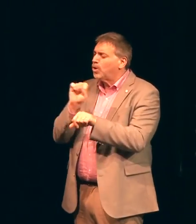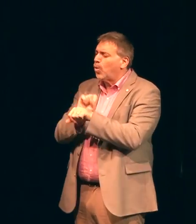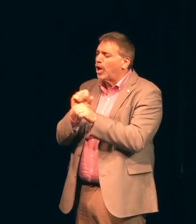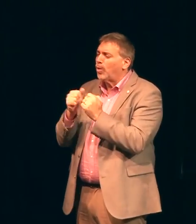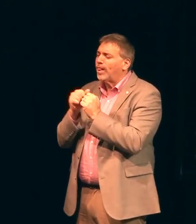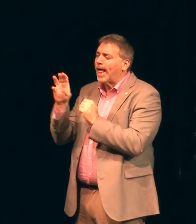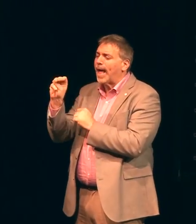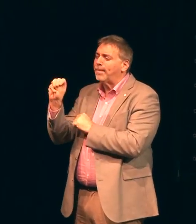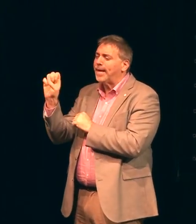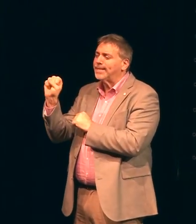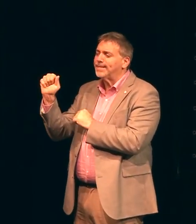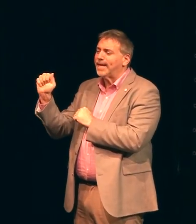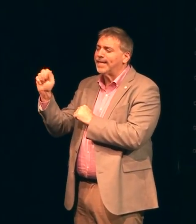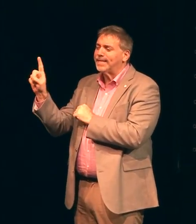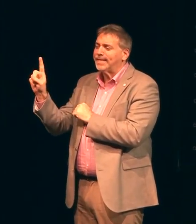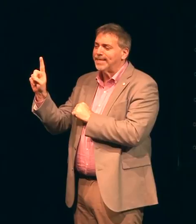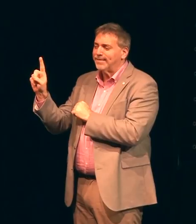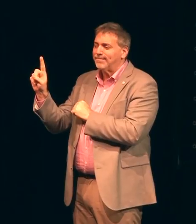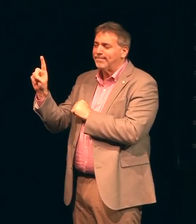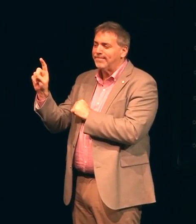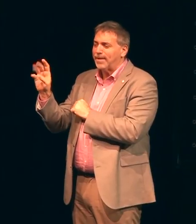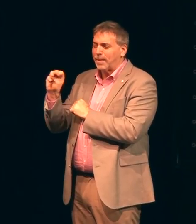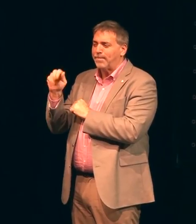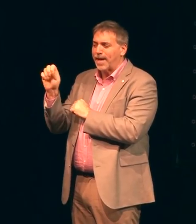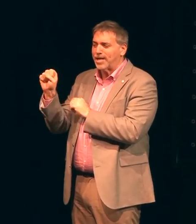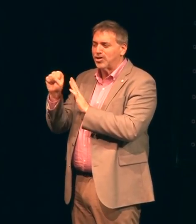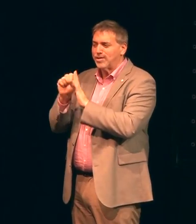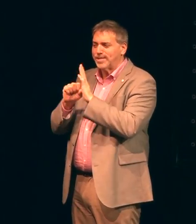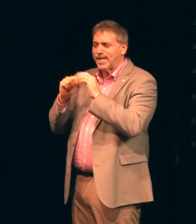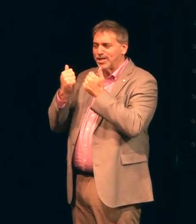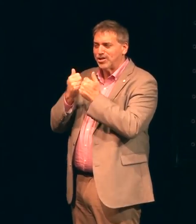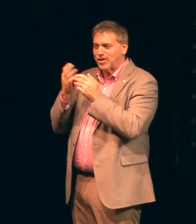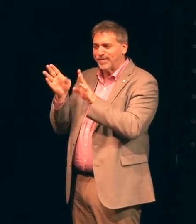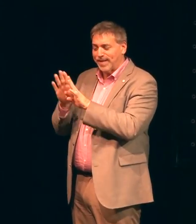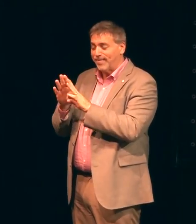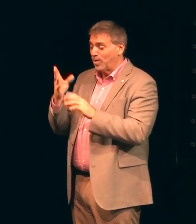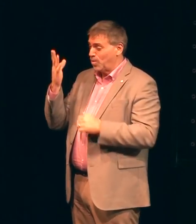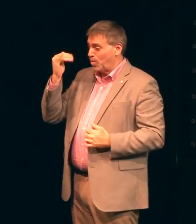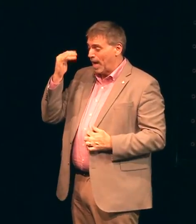to approach this to work with MSAD, the Mass